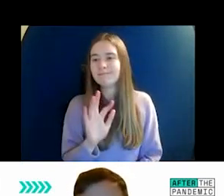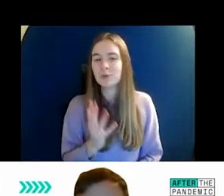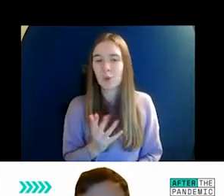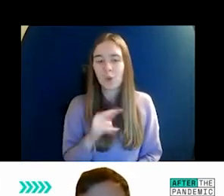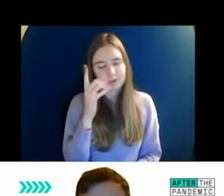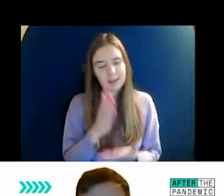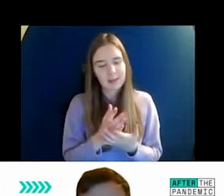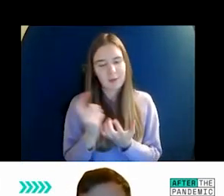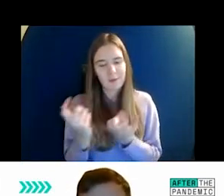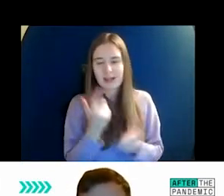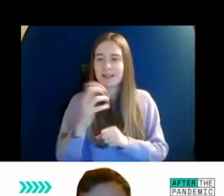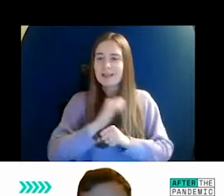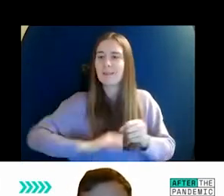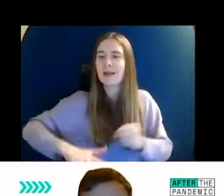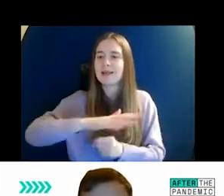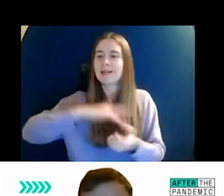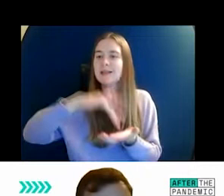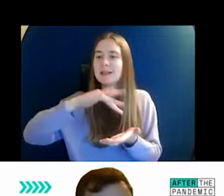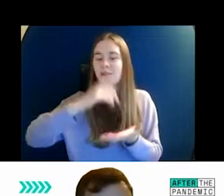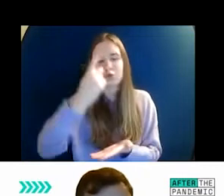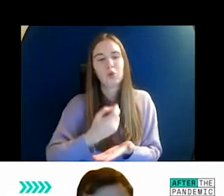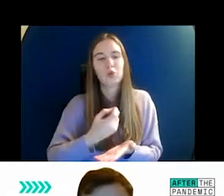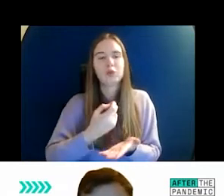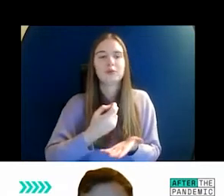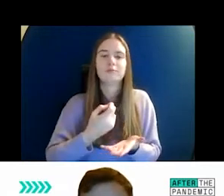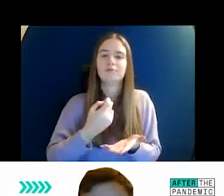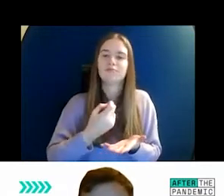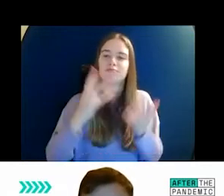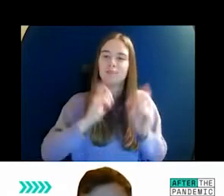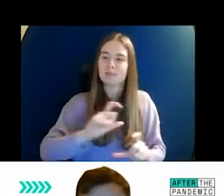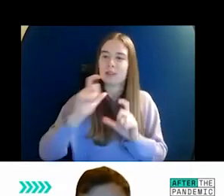within the city whereby she could keep on performing.